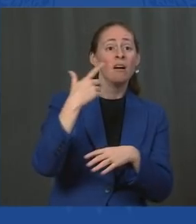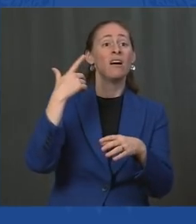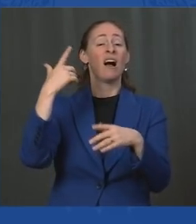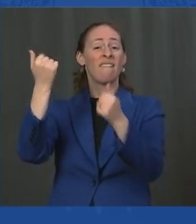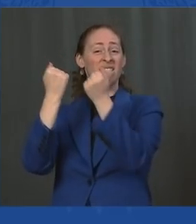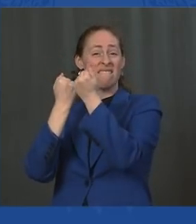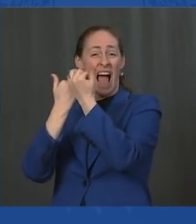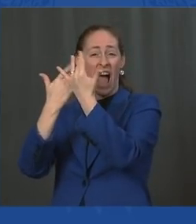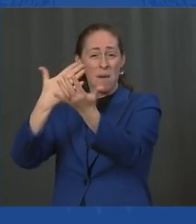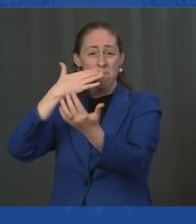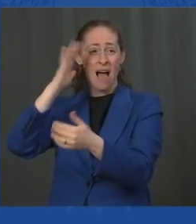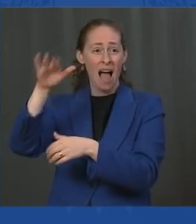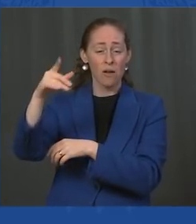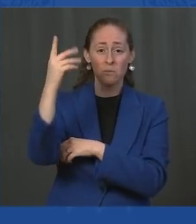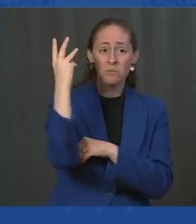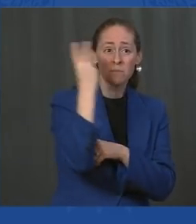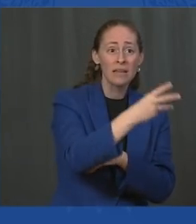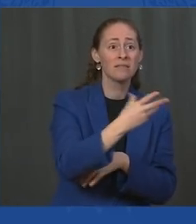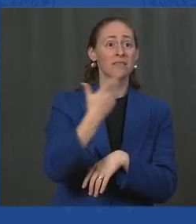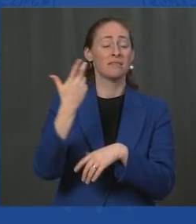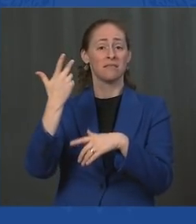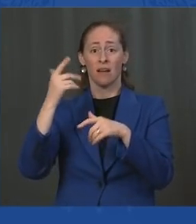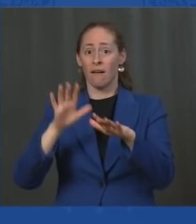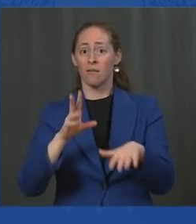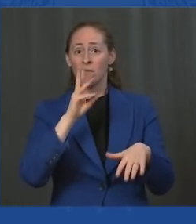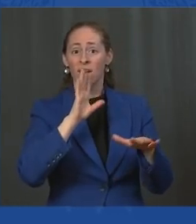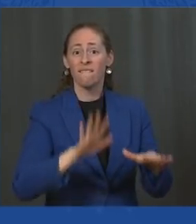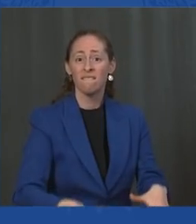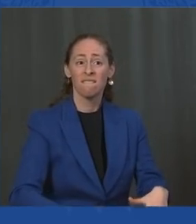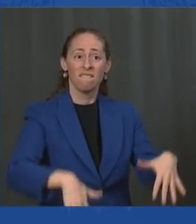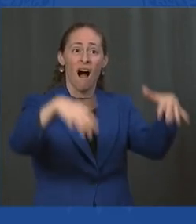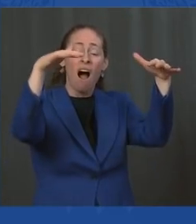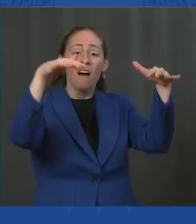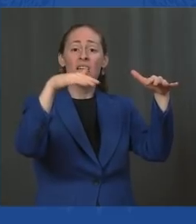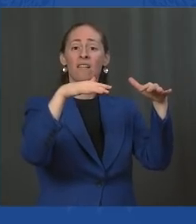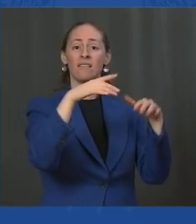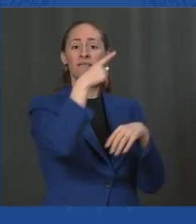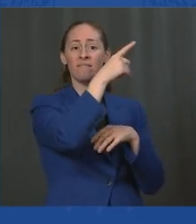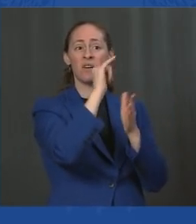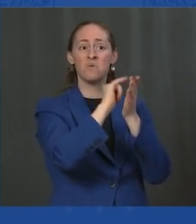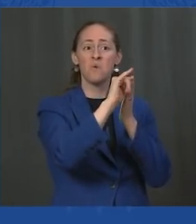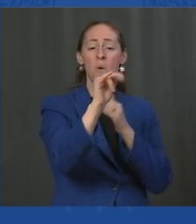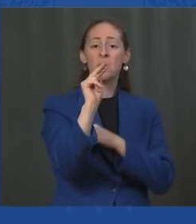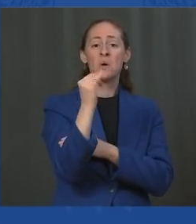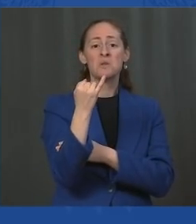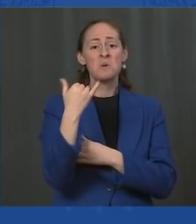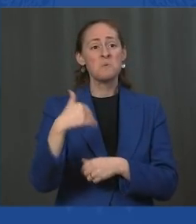in New York and New Jersey is yet another reminder that these extreme storms